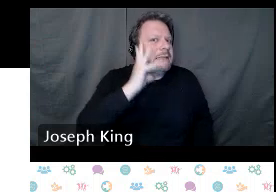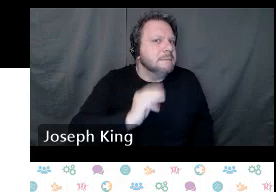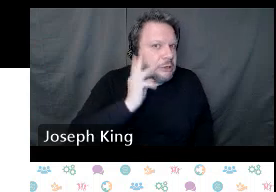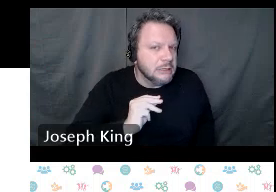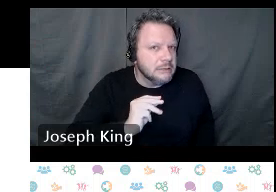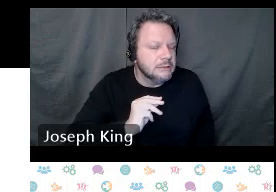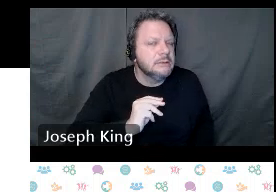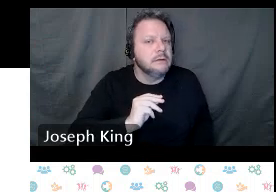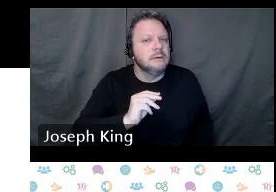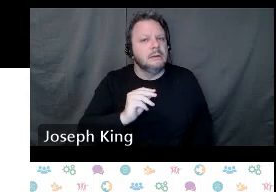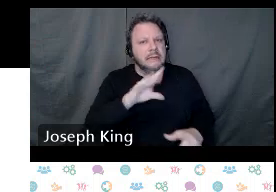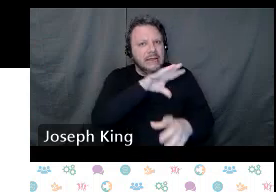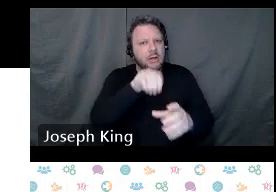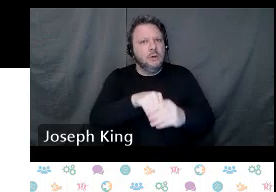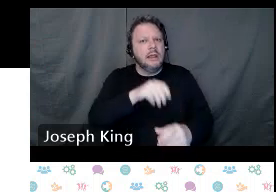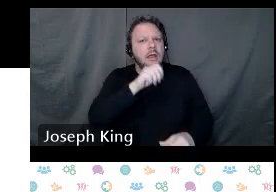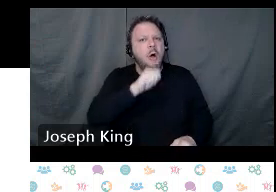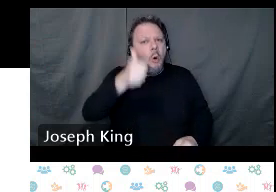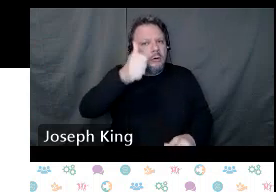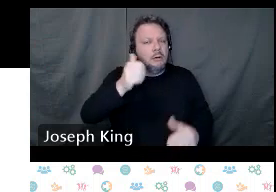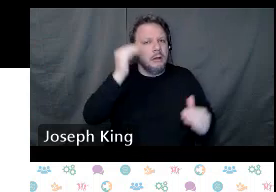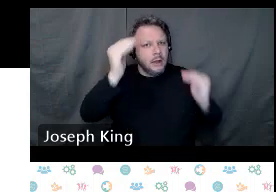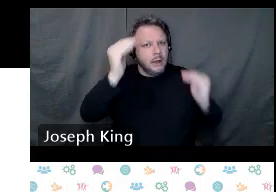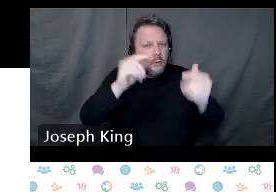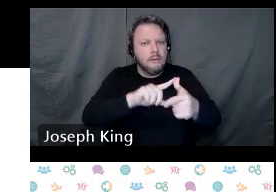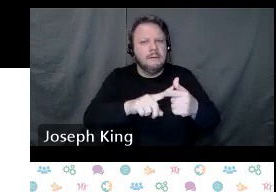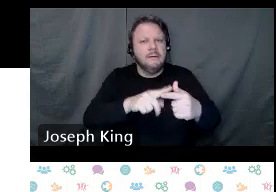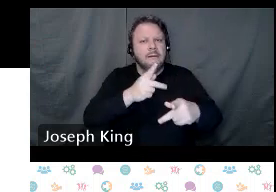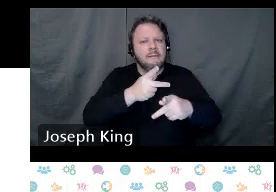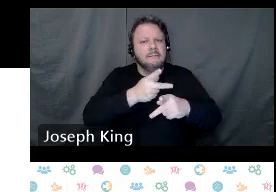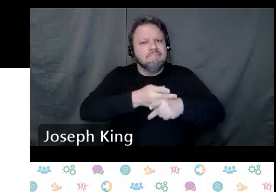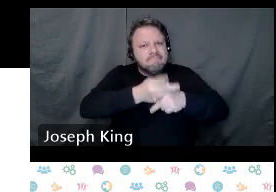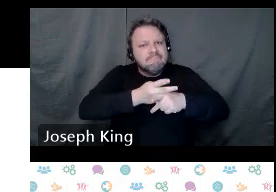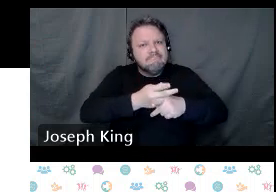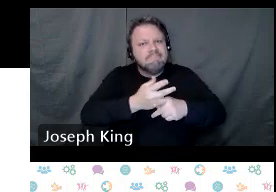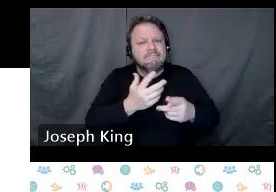including older adults, caregivers, and community organizations.